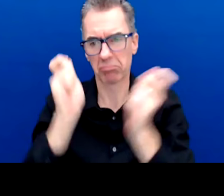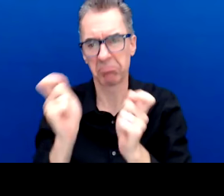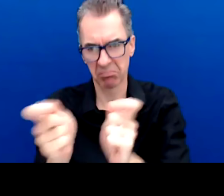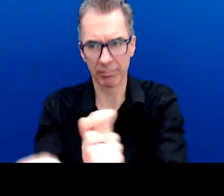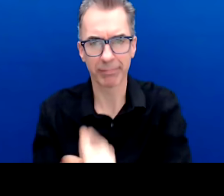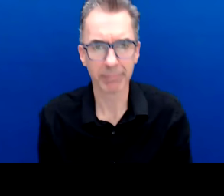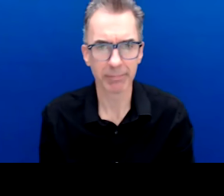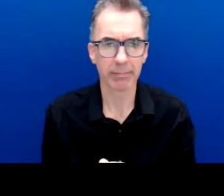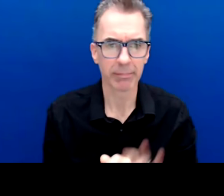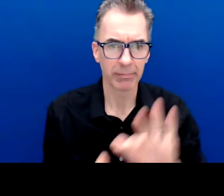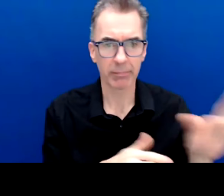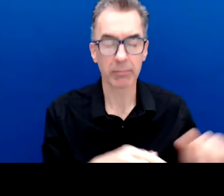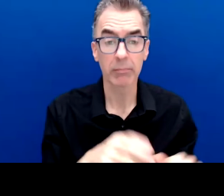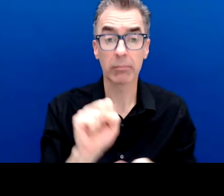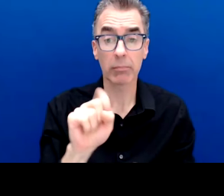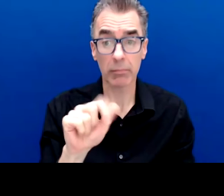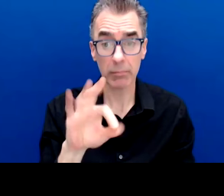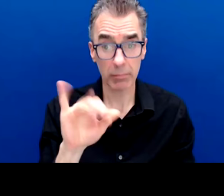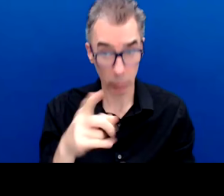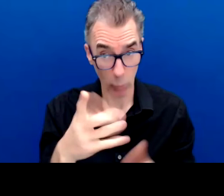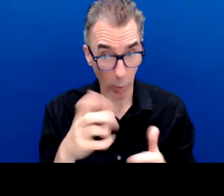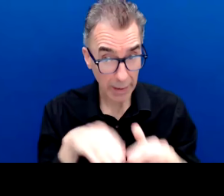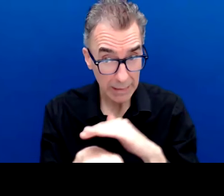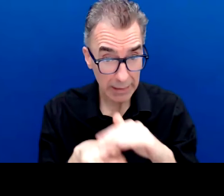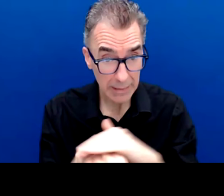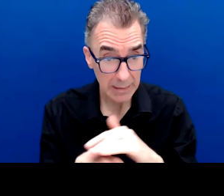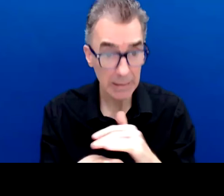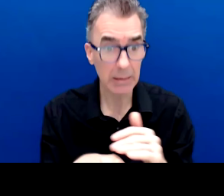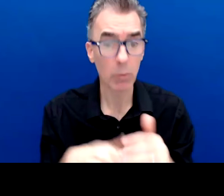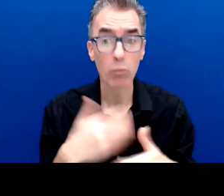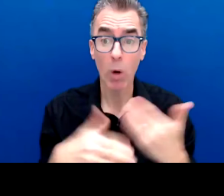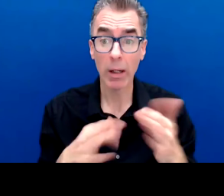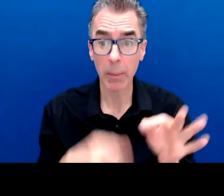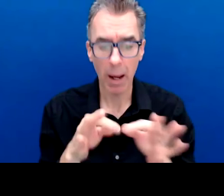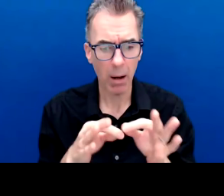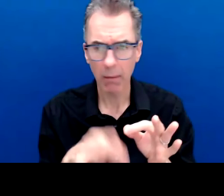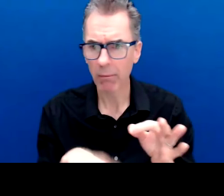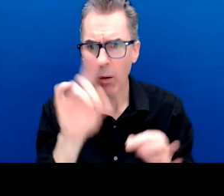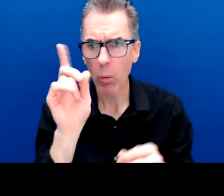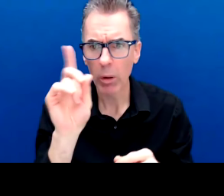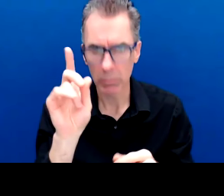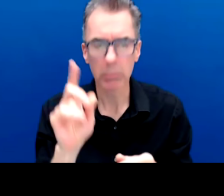Accessing Starfish and accessing, your progress updates. It all starts of course through the my portal.